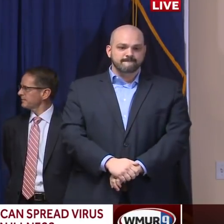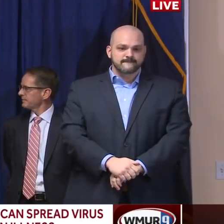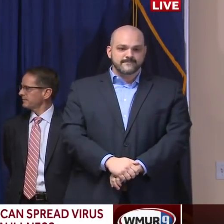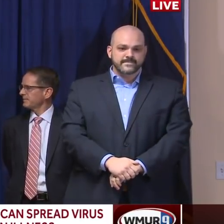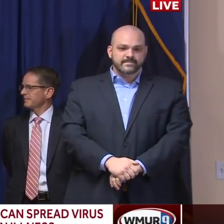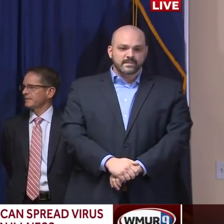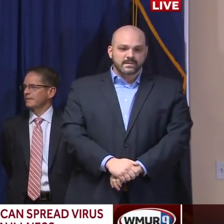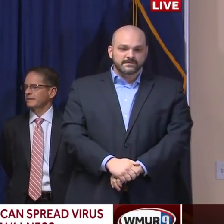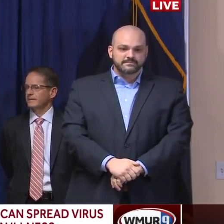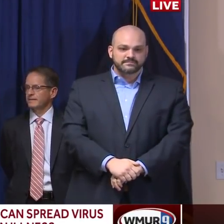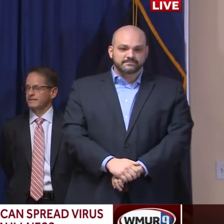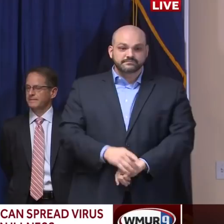MILD SYMPTOMS.